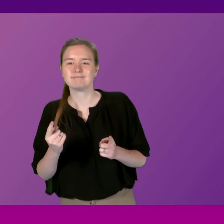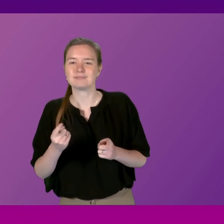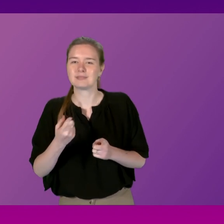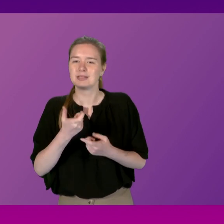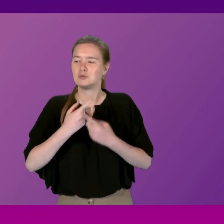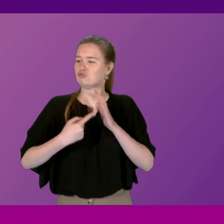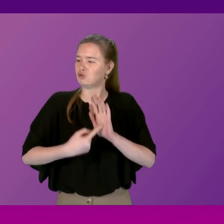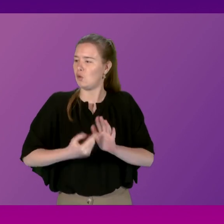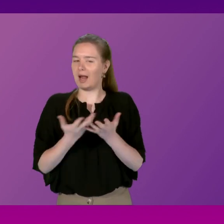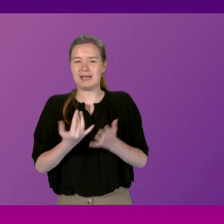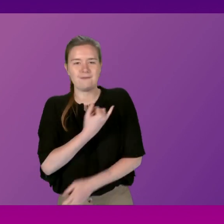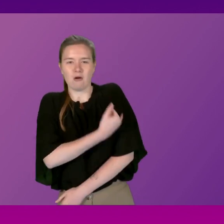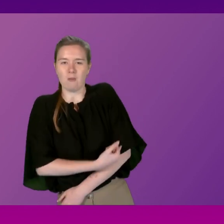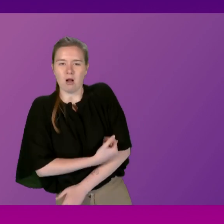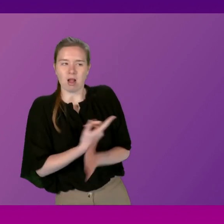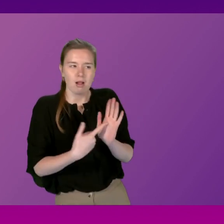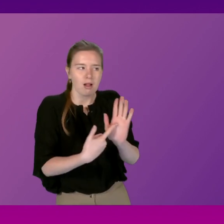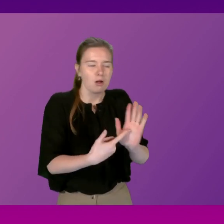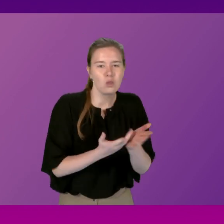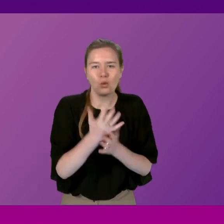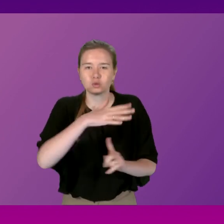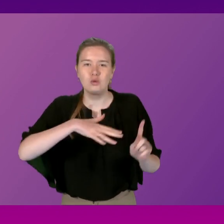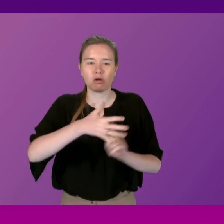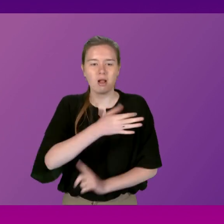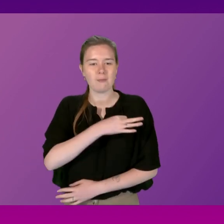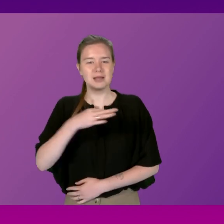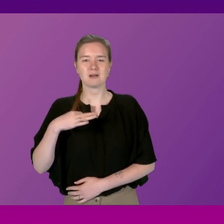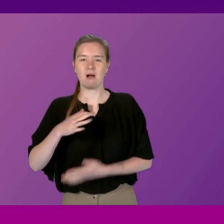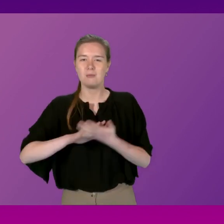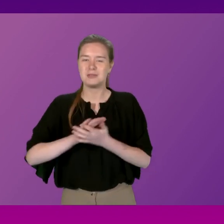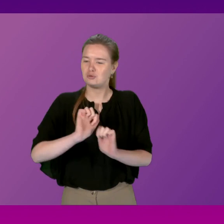any kind of vulnerability, be it social or medical, means that someone is not living